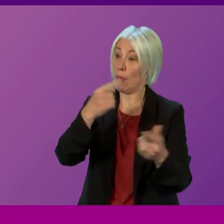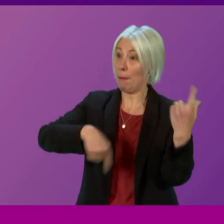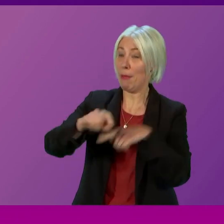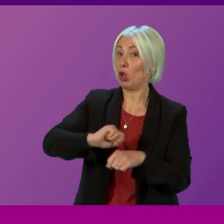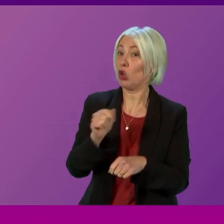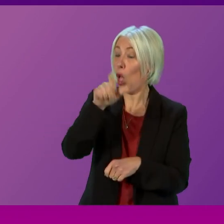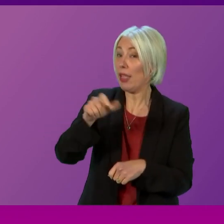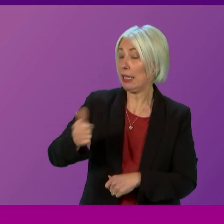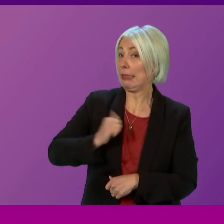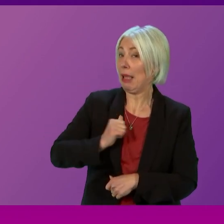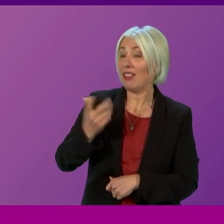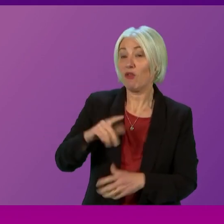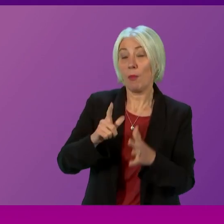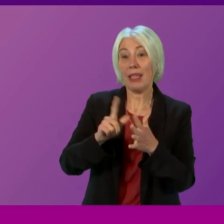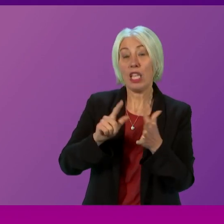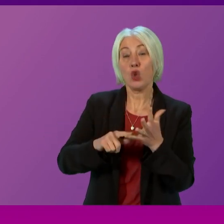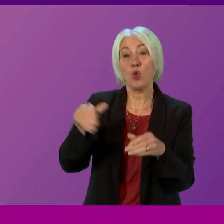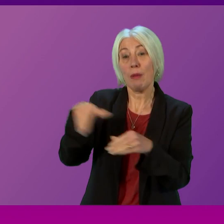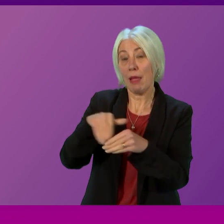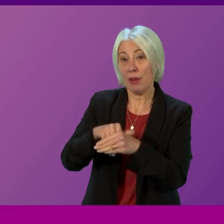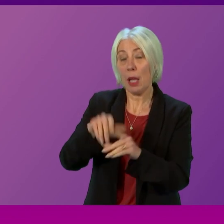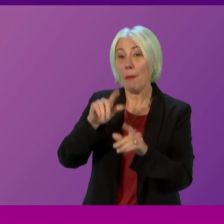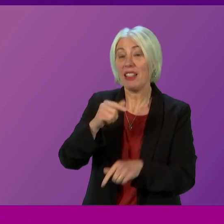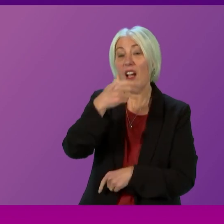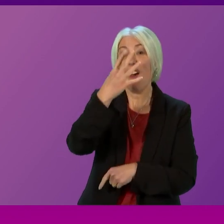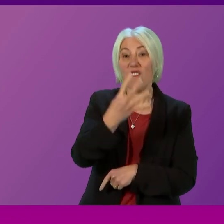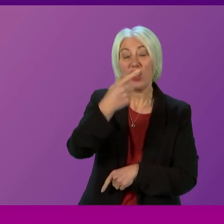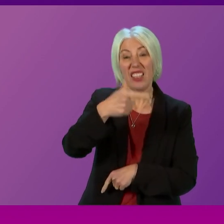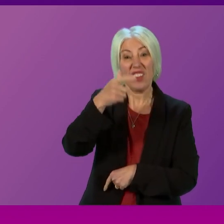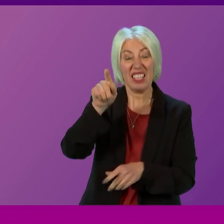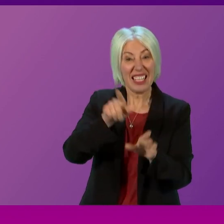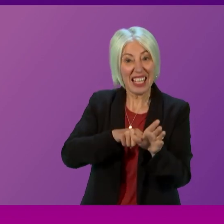of European Union membership. It threatens to eliminate 47 years of environmental protections,